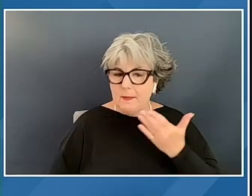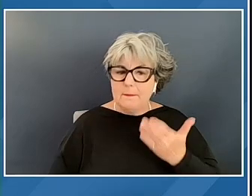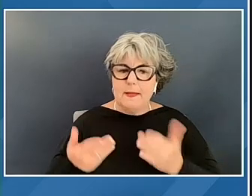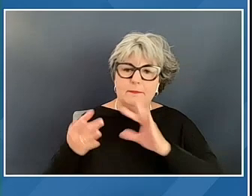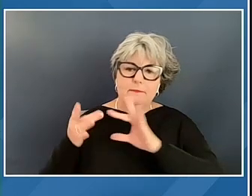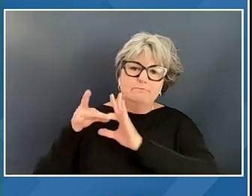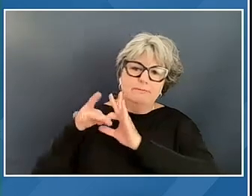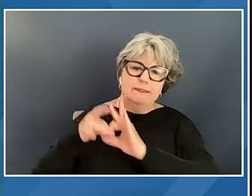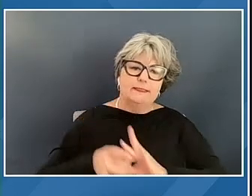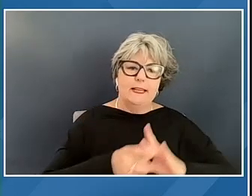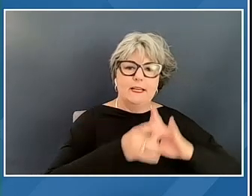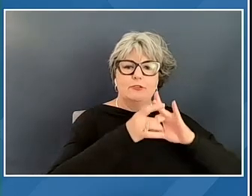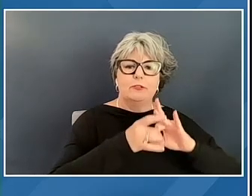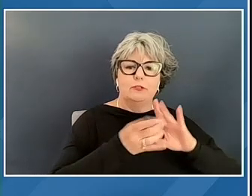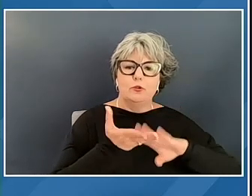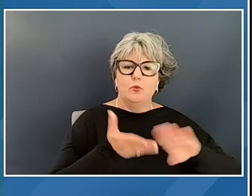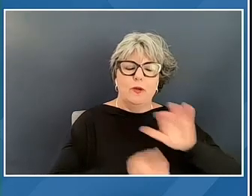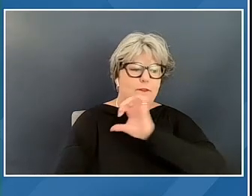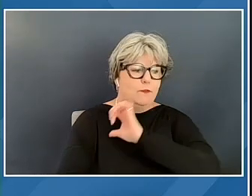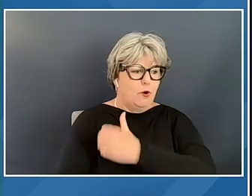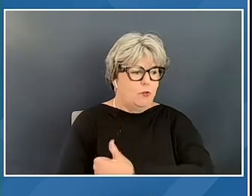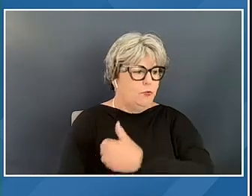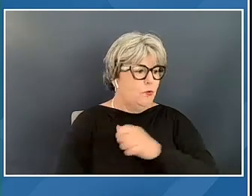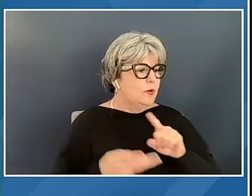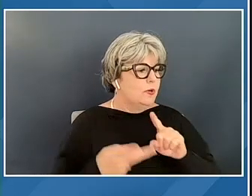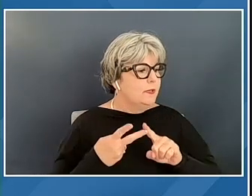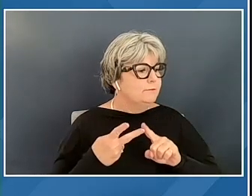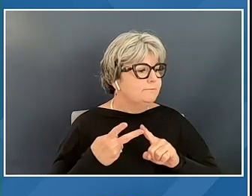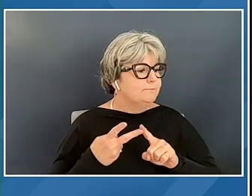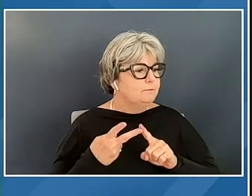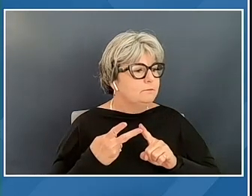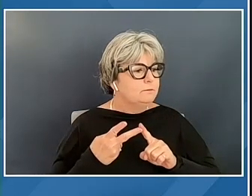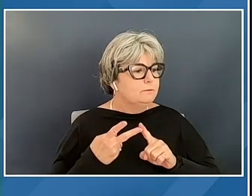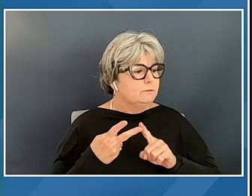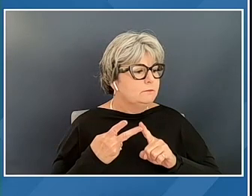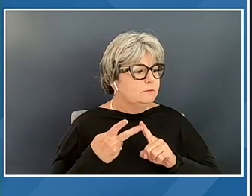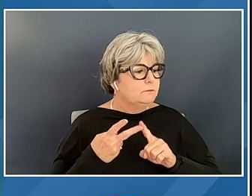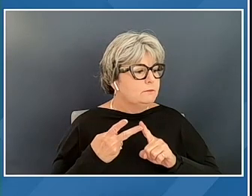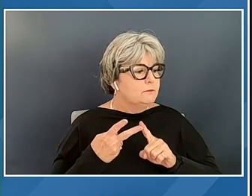authority or the- you know, these questions are a little bit high-level and try and connect them maybe more concretely